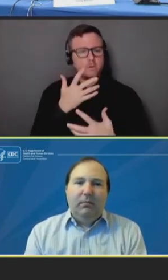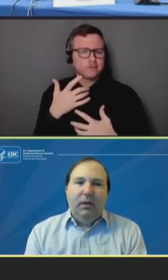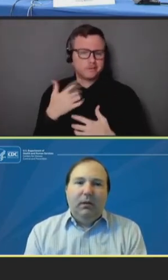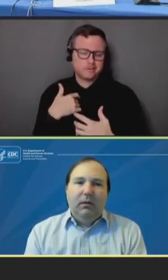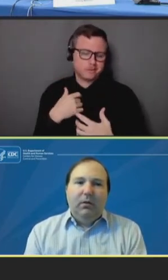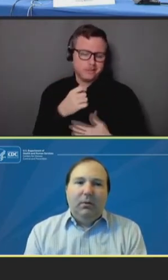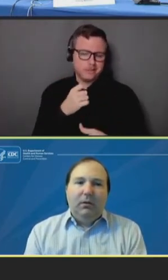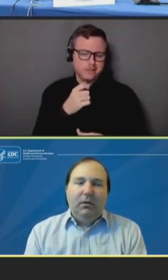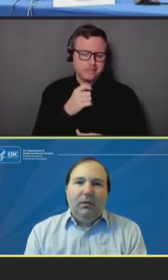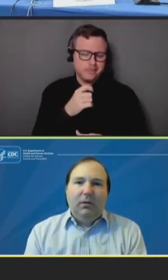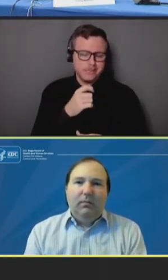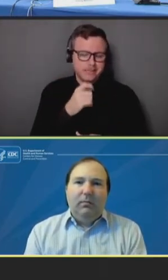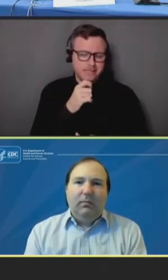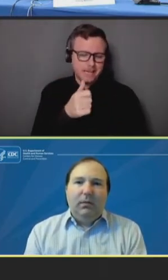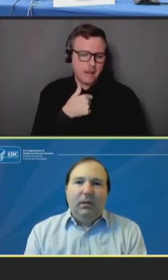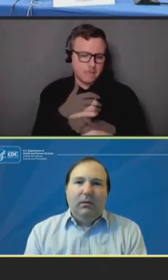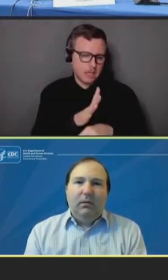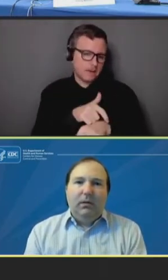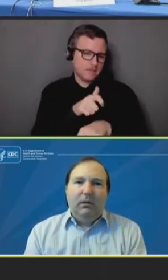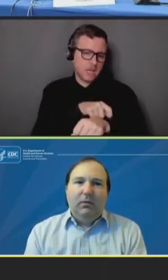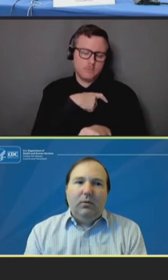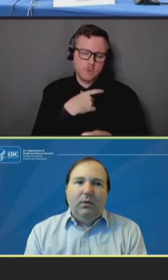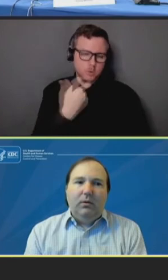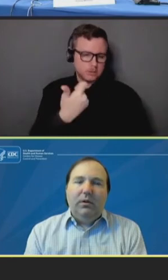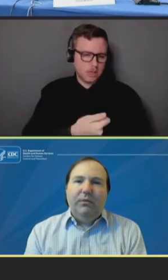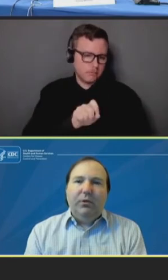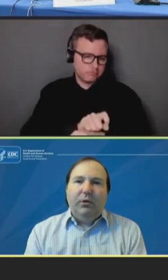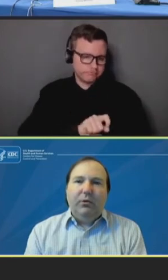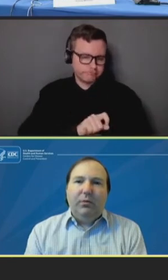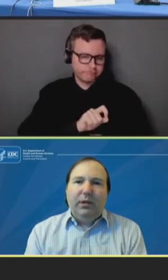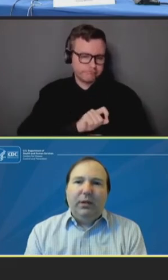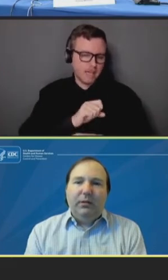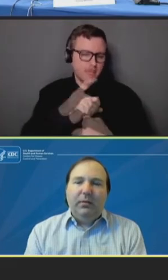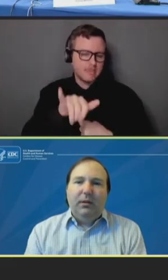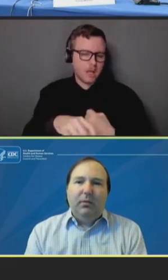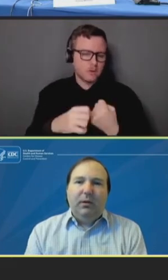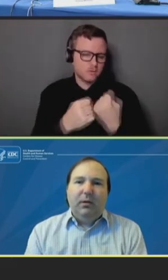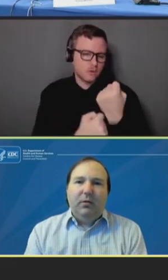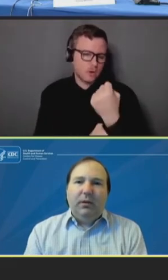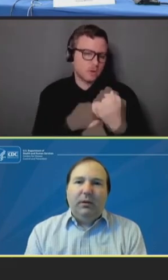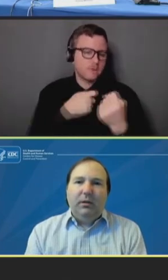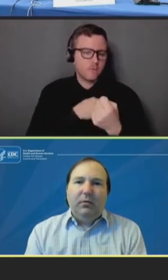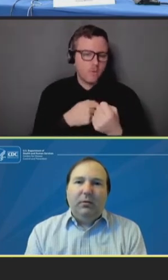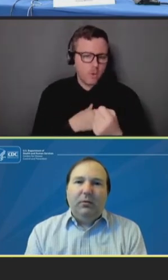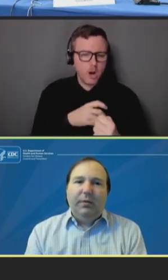you know, put those -- that new infrastructure in place to expand COVID vaccines. It's sort of